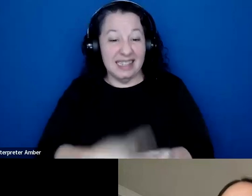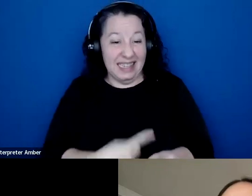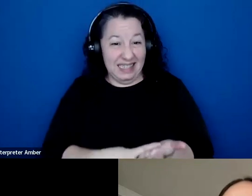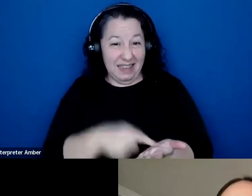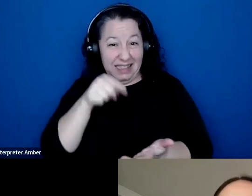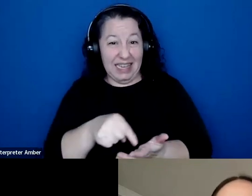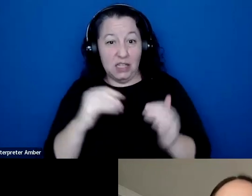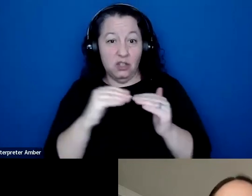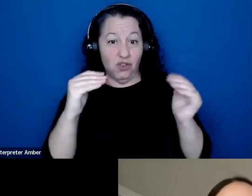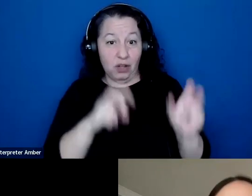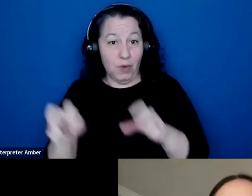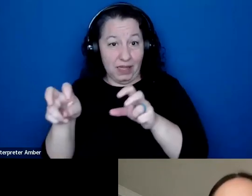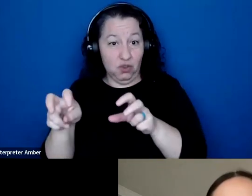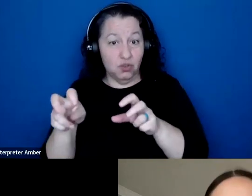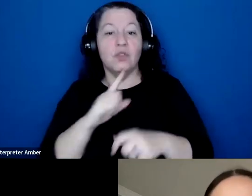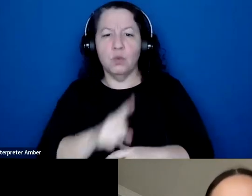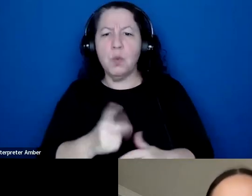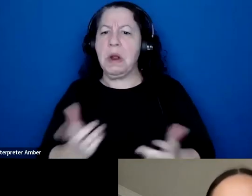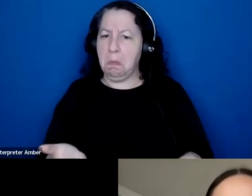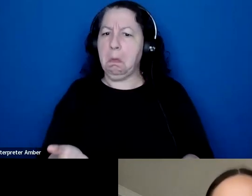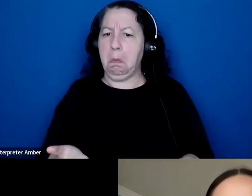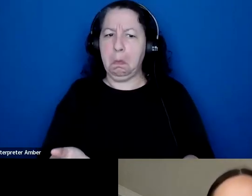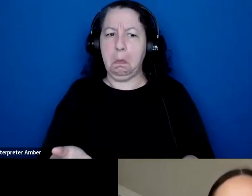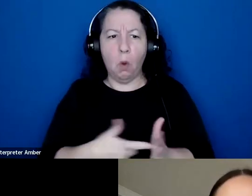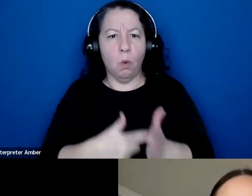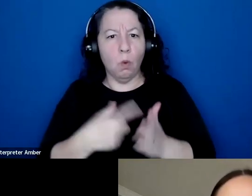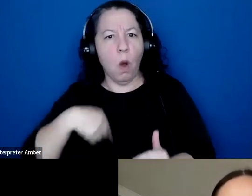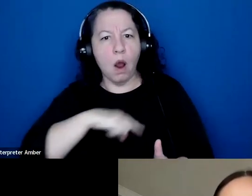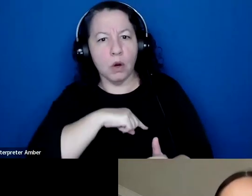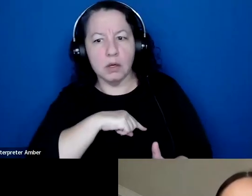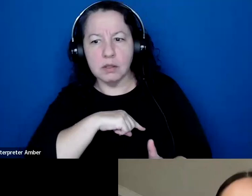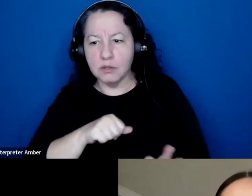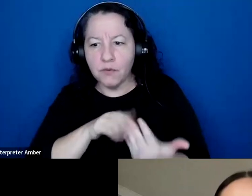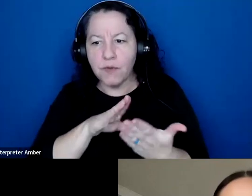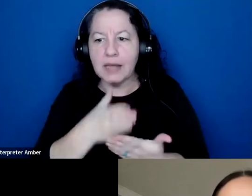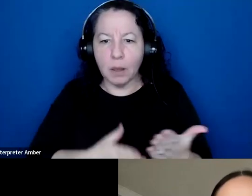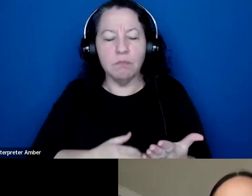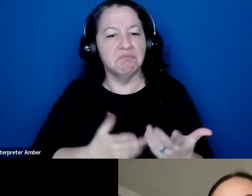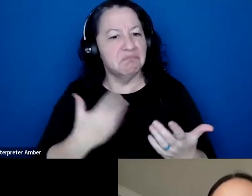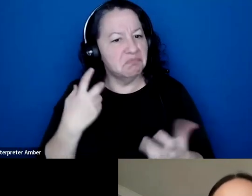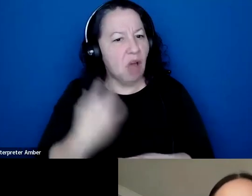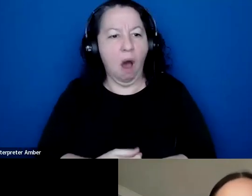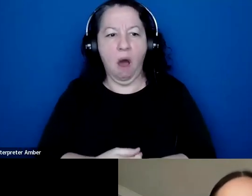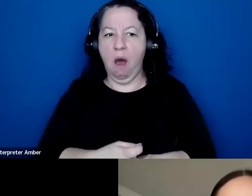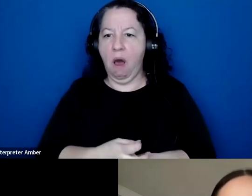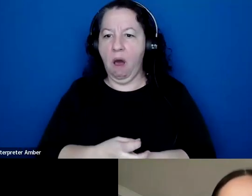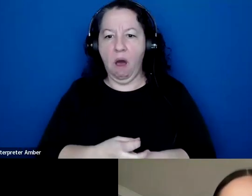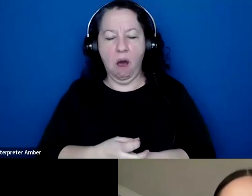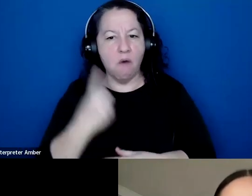you know, really does you know, it does require us to face some really tough questions and face some really tough realities